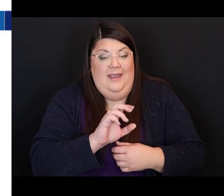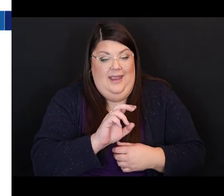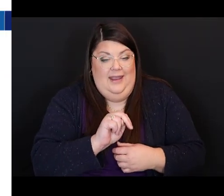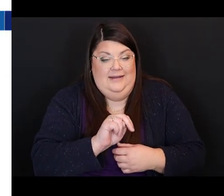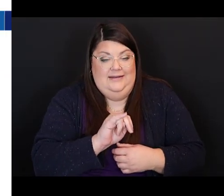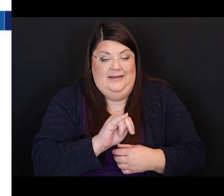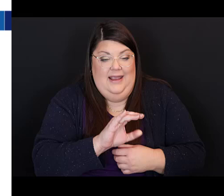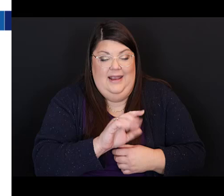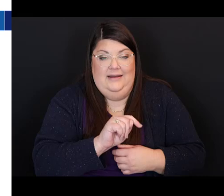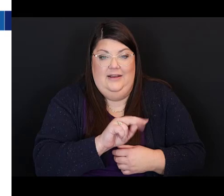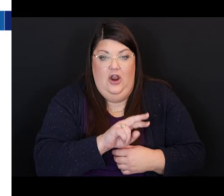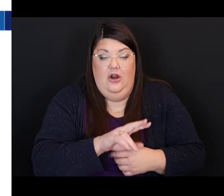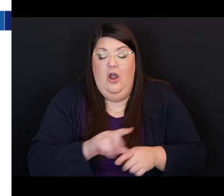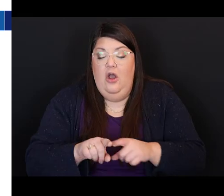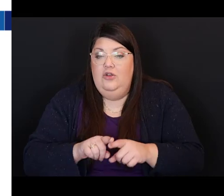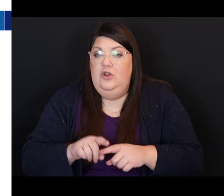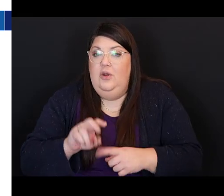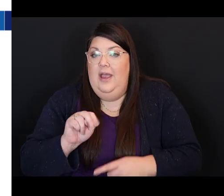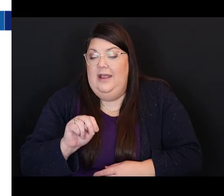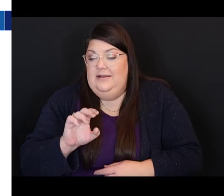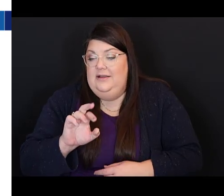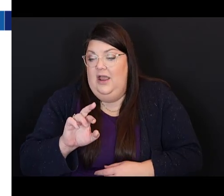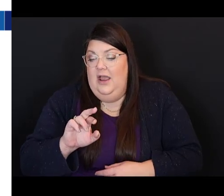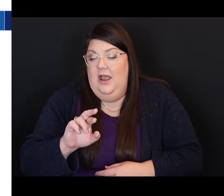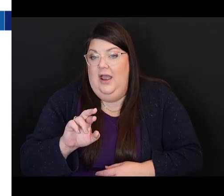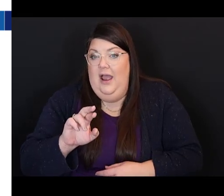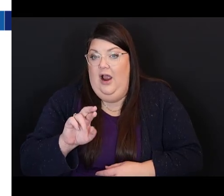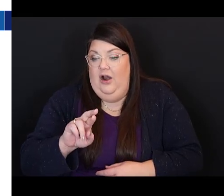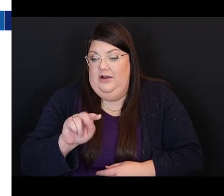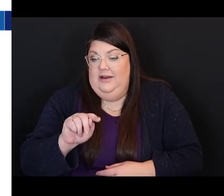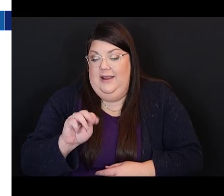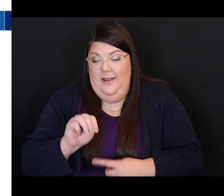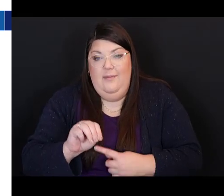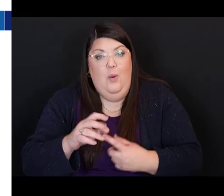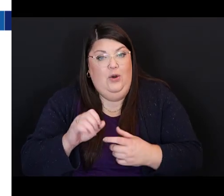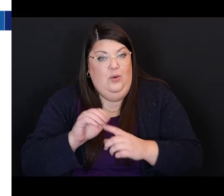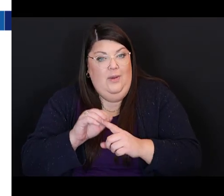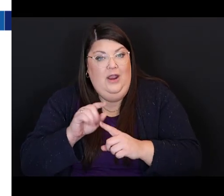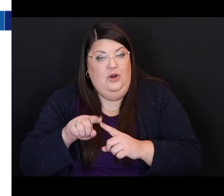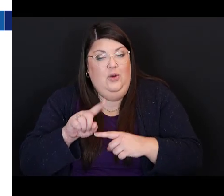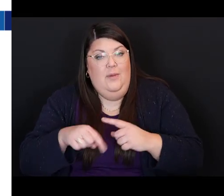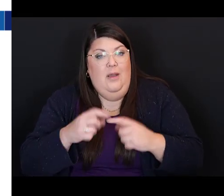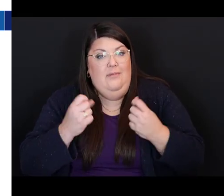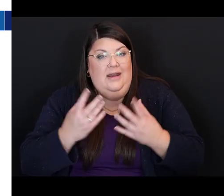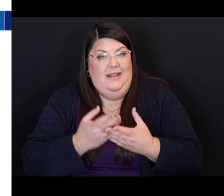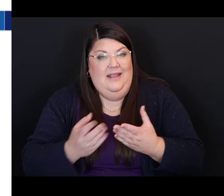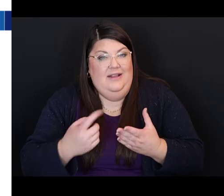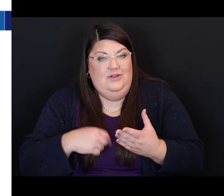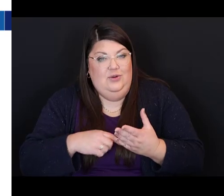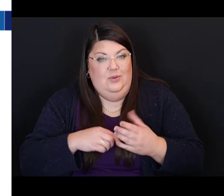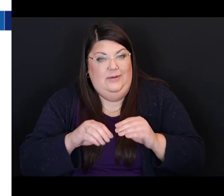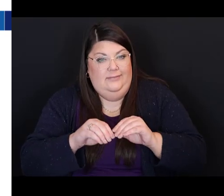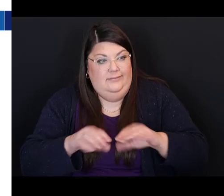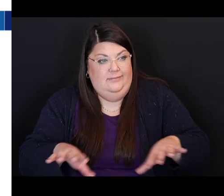well so that we can remind you that many of the things that are put out through CIT-VR we share,